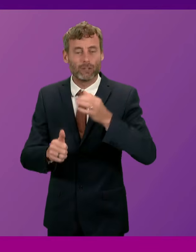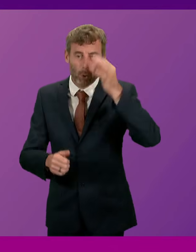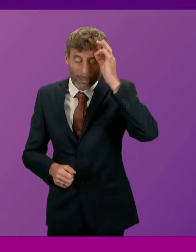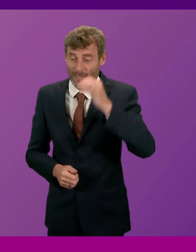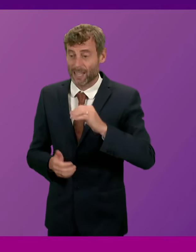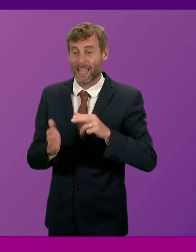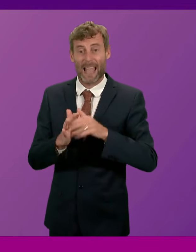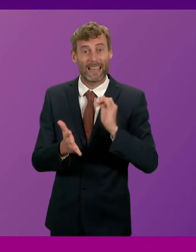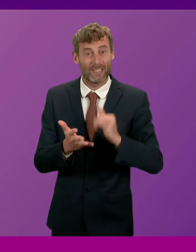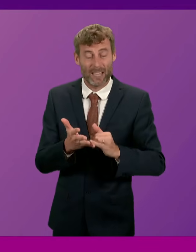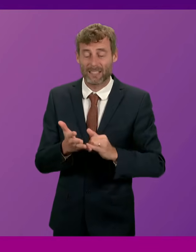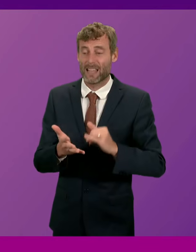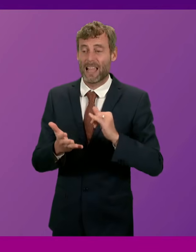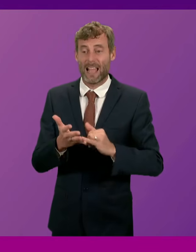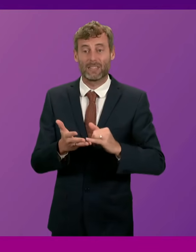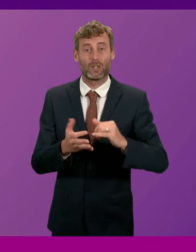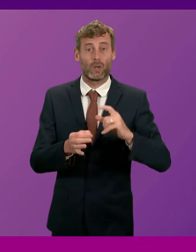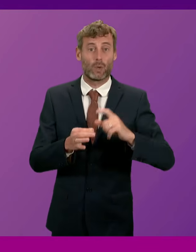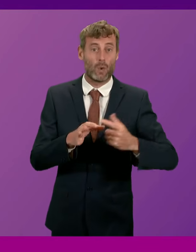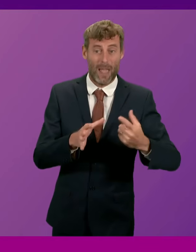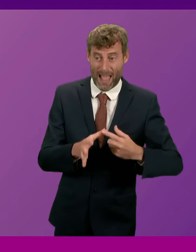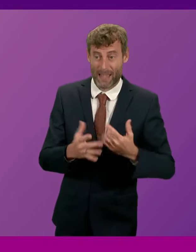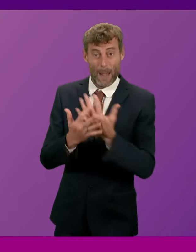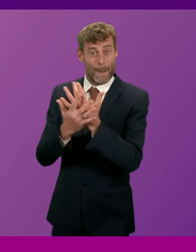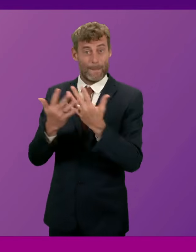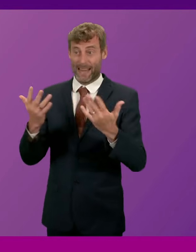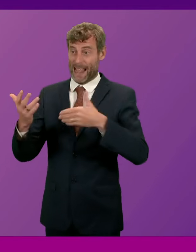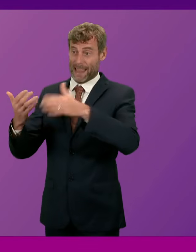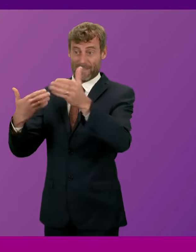Qualifications Authority. Well-paid civil servants are walking away from failure with a large cheque